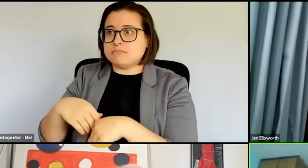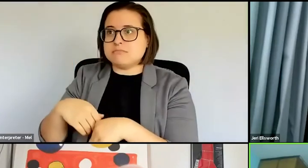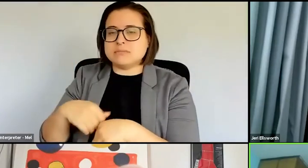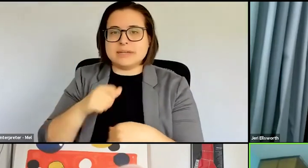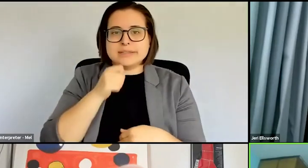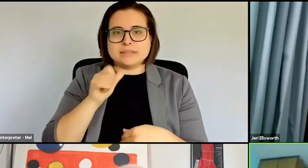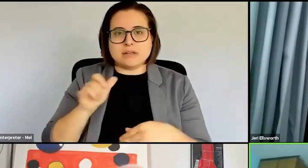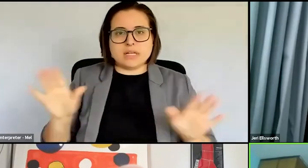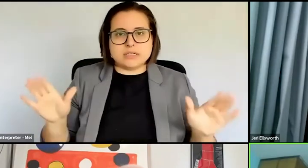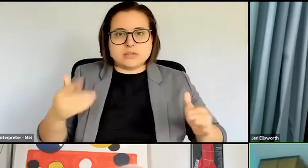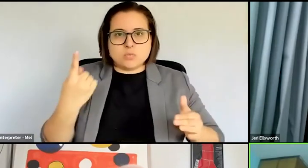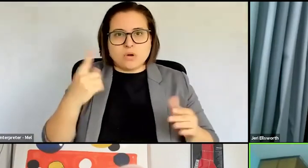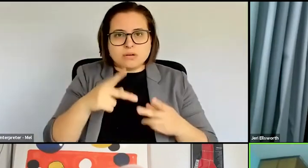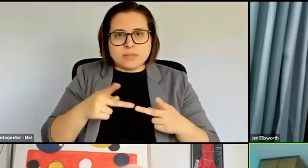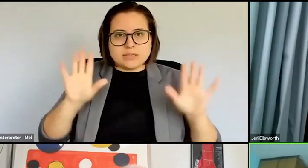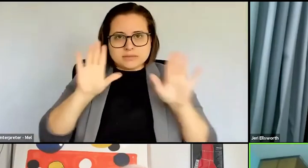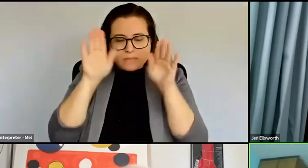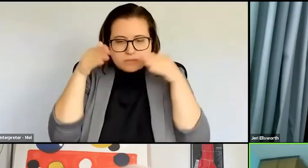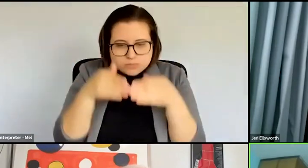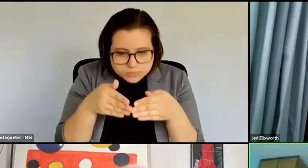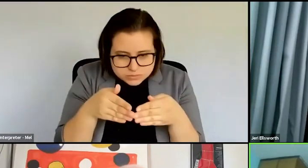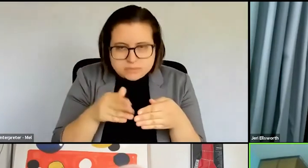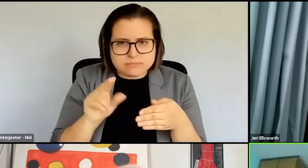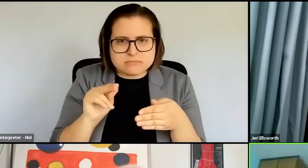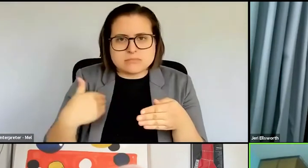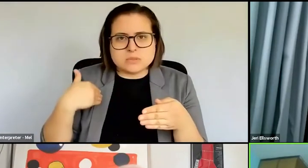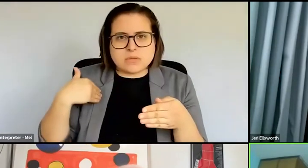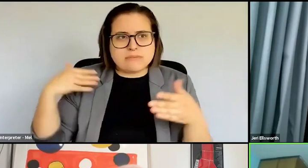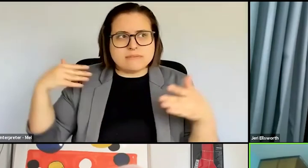closed behind us. We are now in a situation where we are always walking around with --